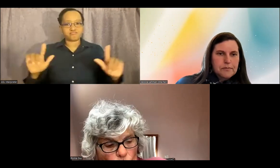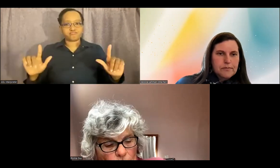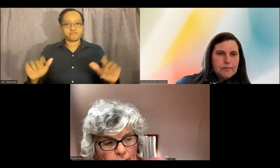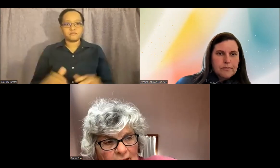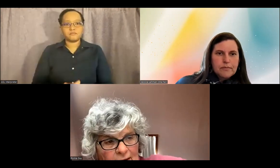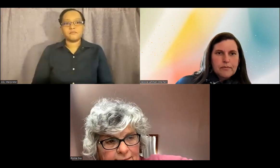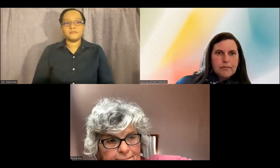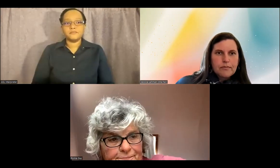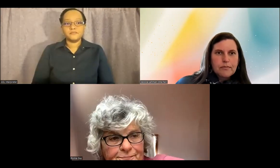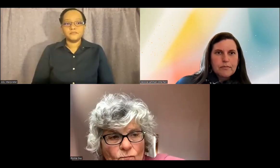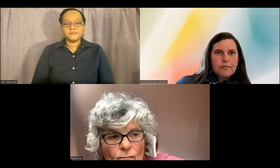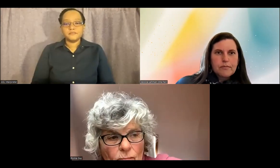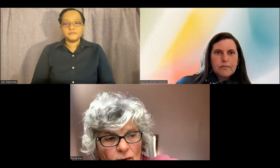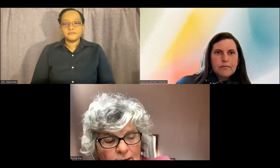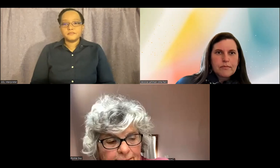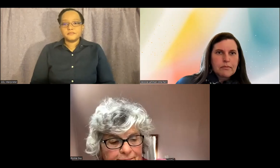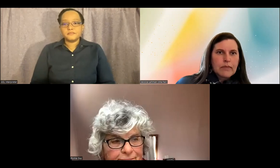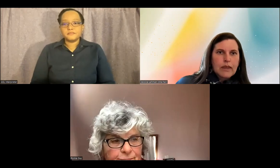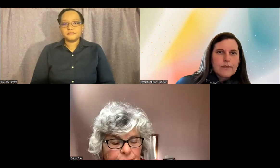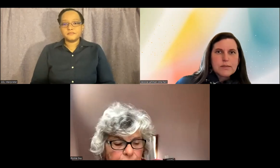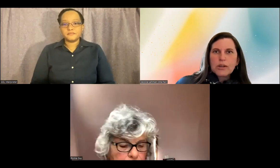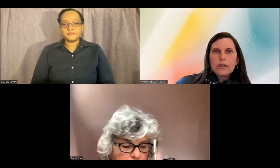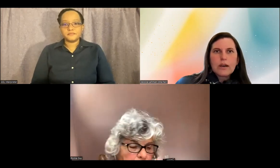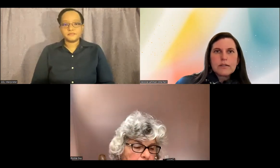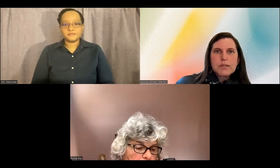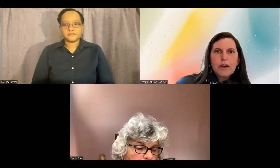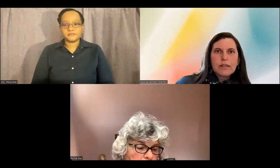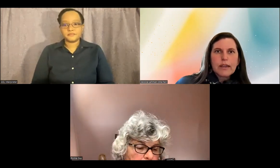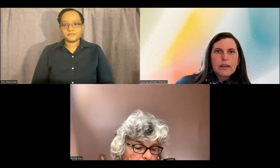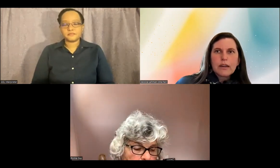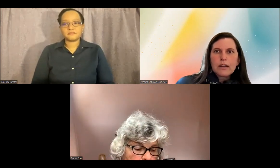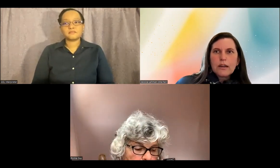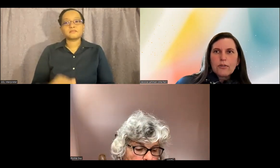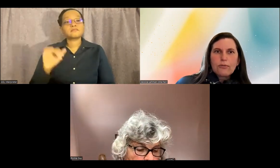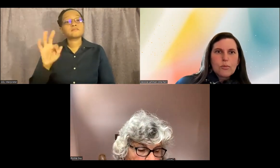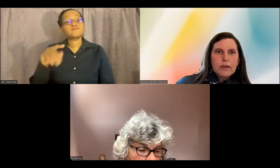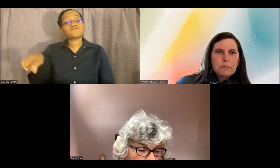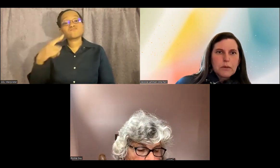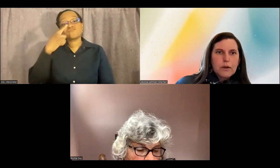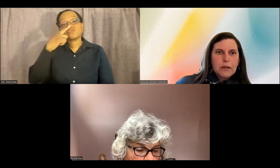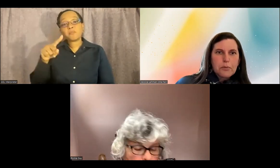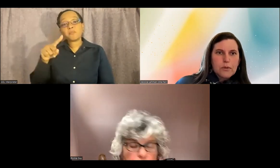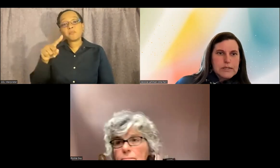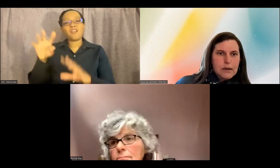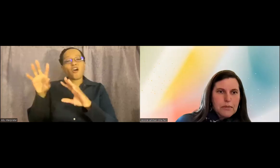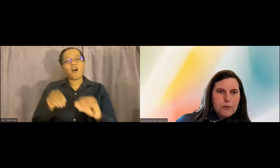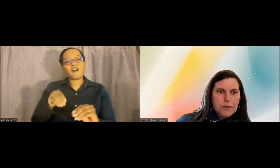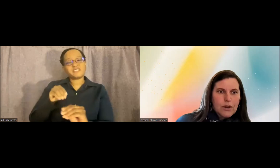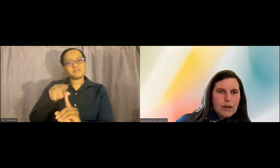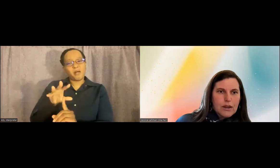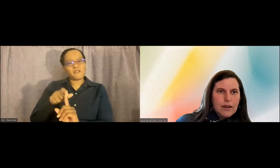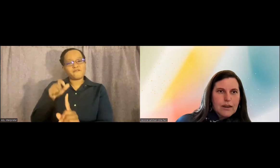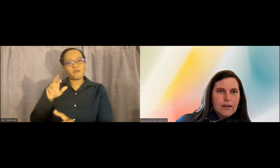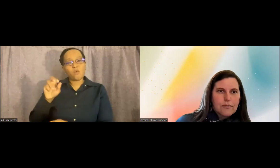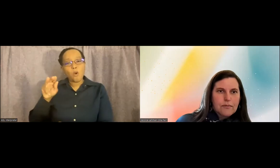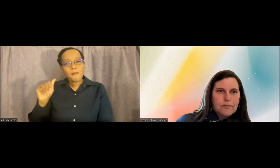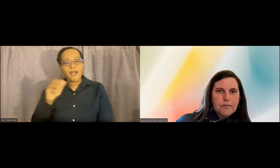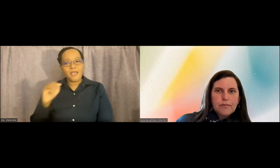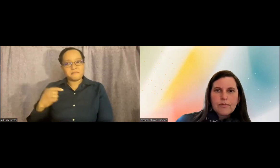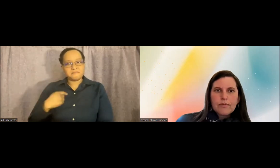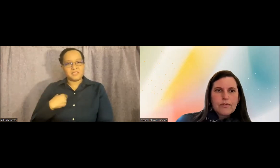If someone can on spotlight Roma and me while I pull this up, that would be great.